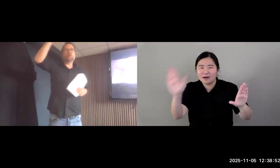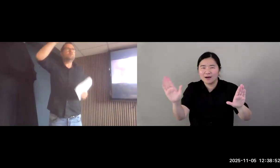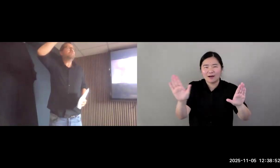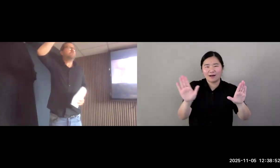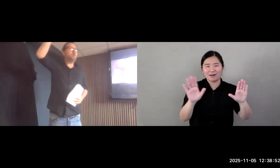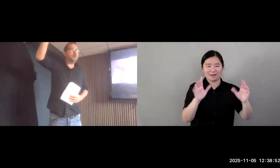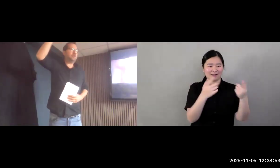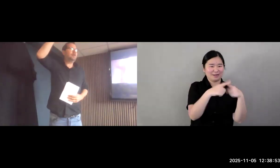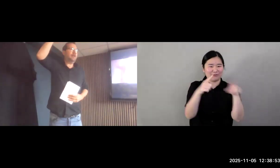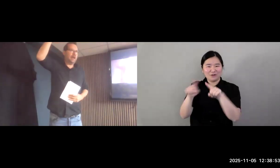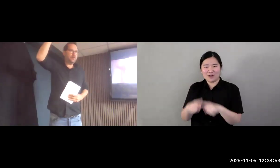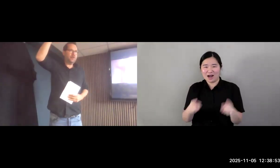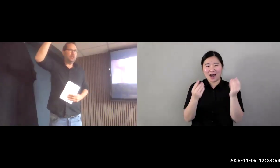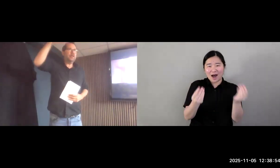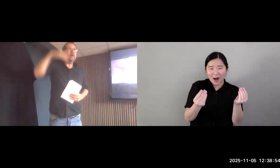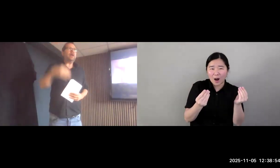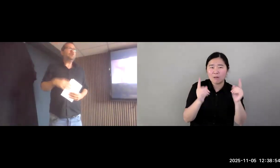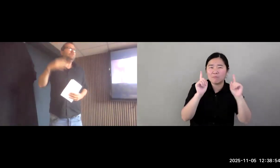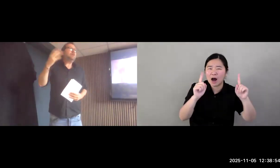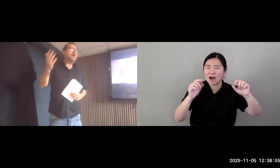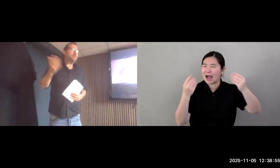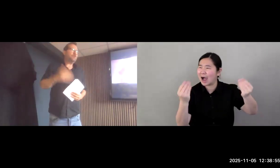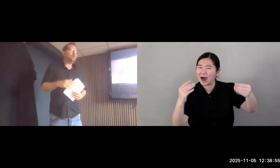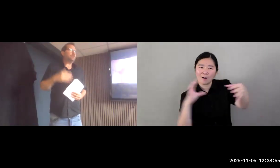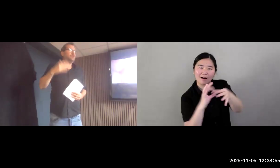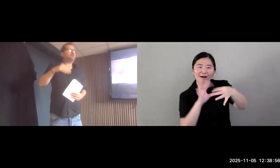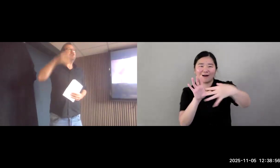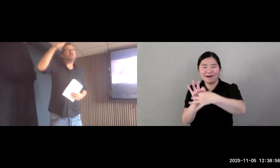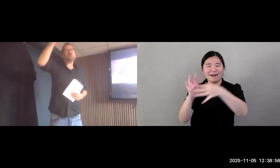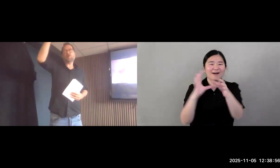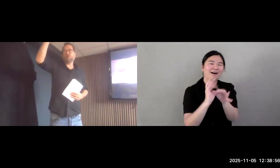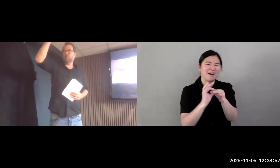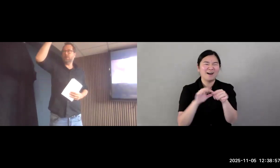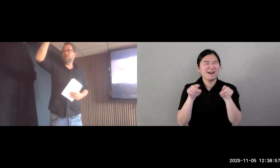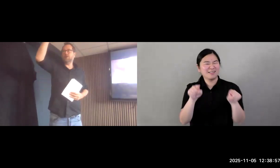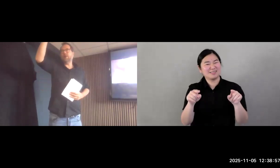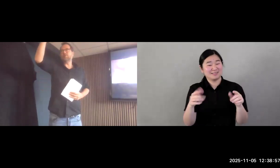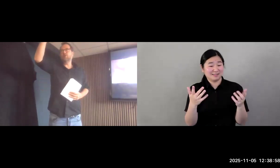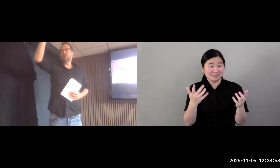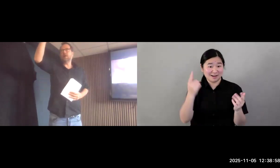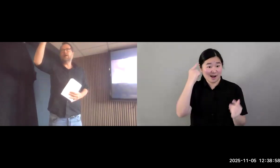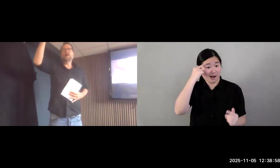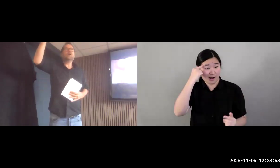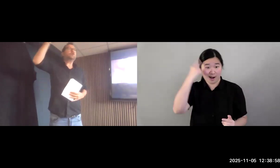mother language, and you should be able to sort of reconstruct what that model language looked like